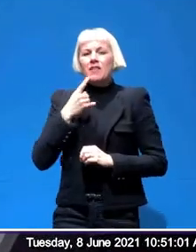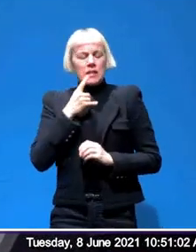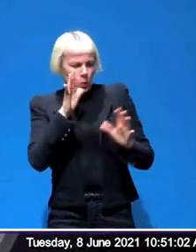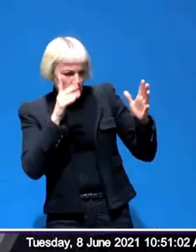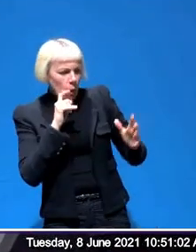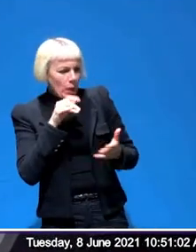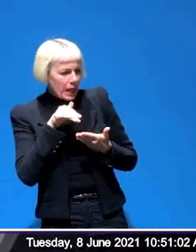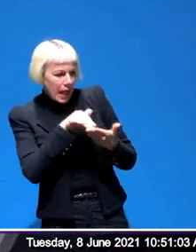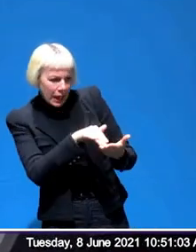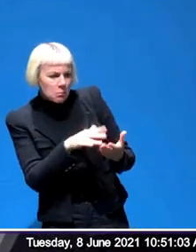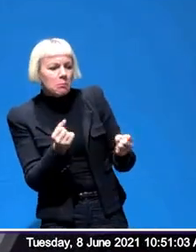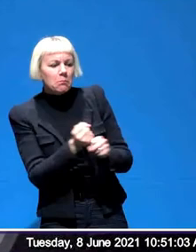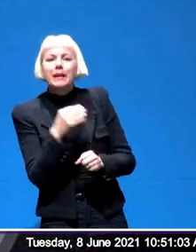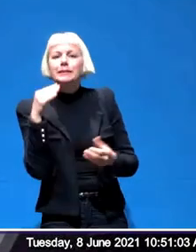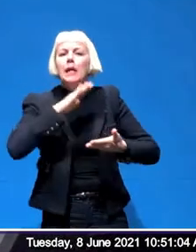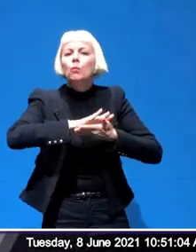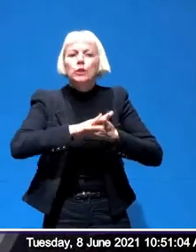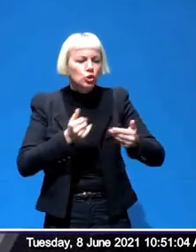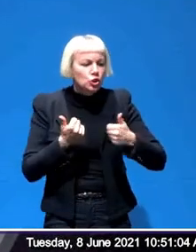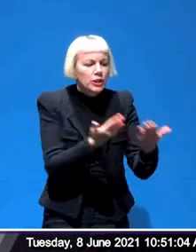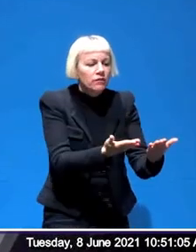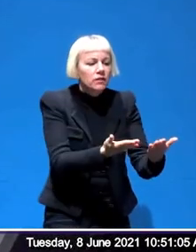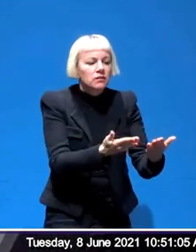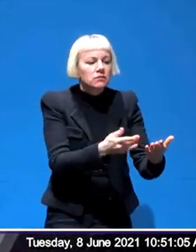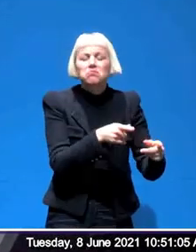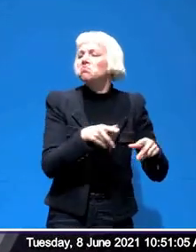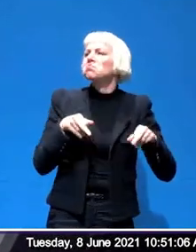I said that would be great but Daniel refused to go into the kitchen to eat.